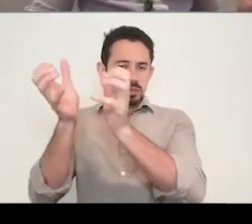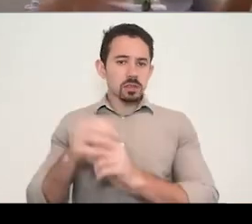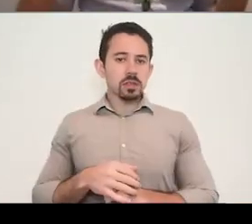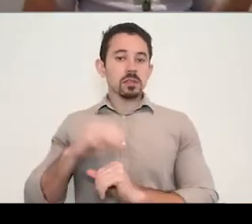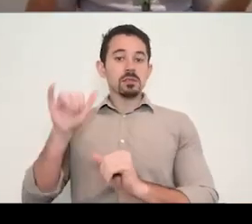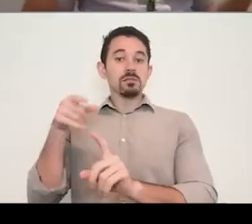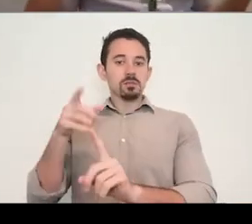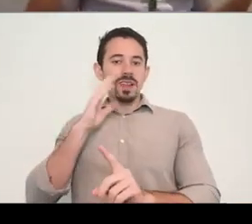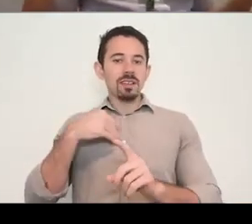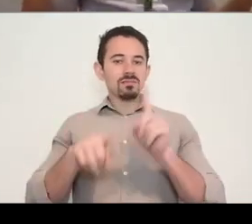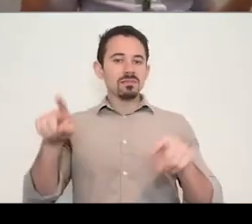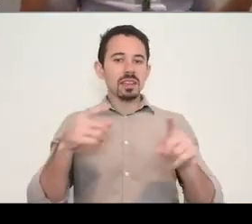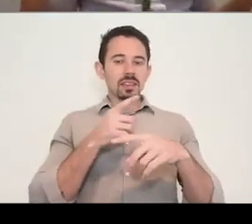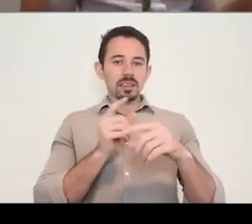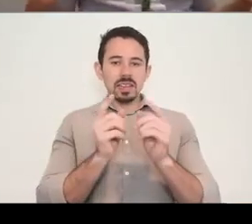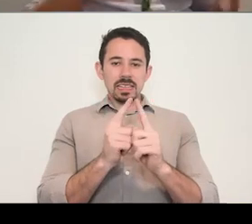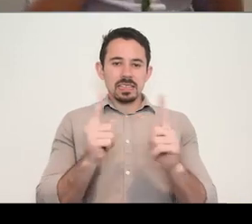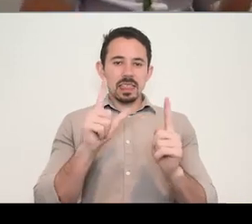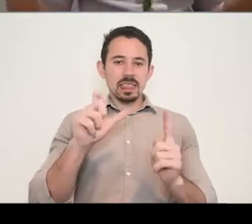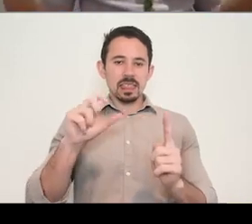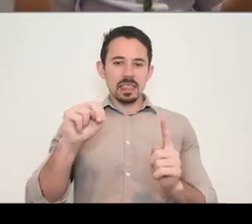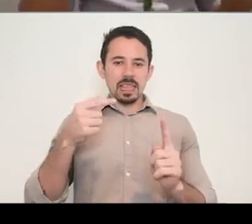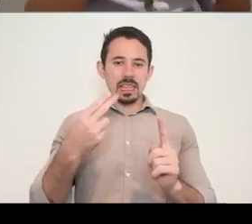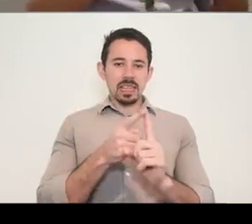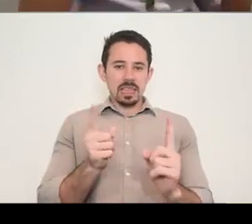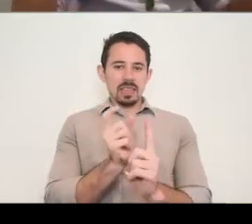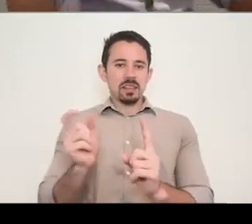with an active PelA hydrolase, there would be varying lengths and therefore